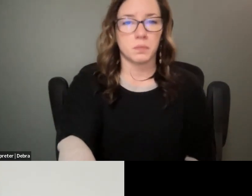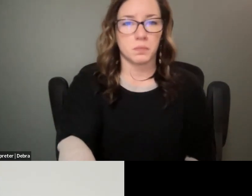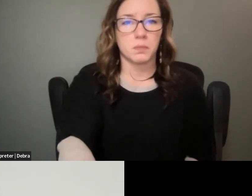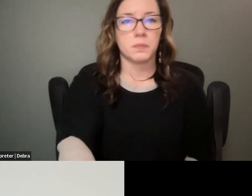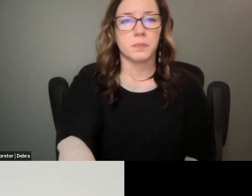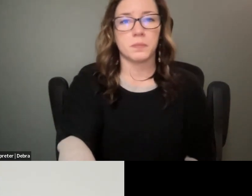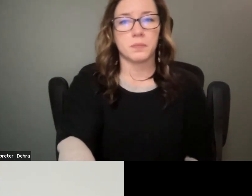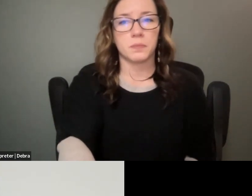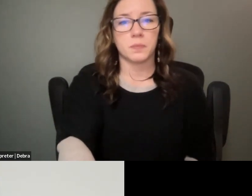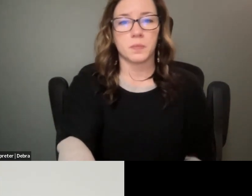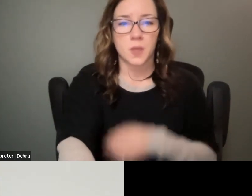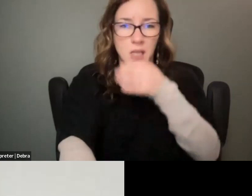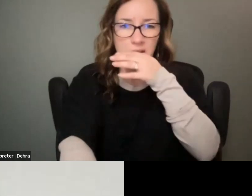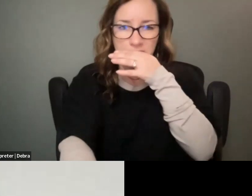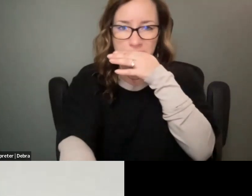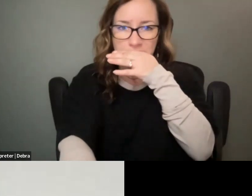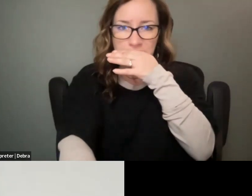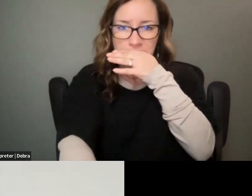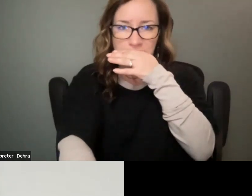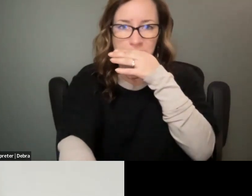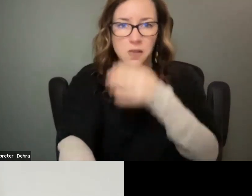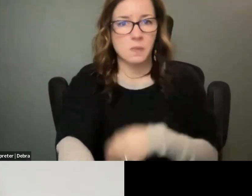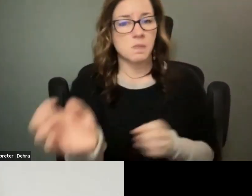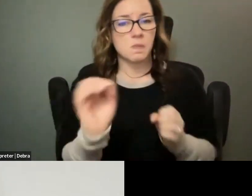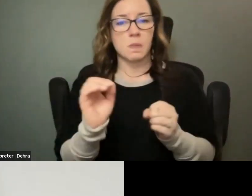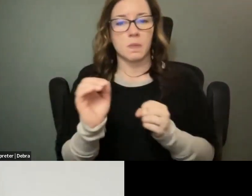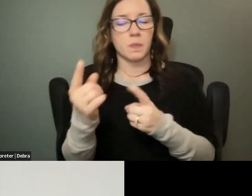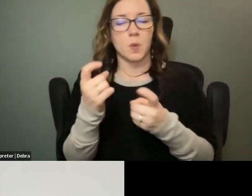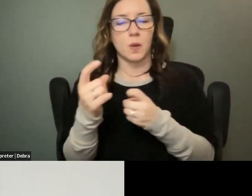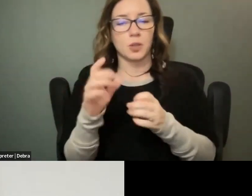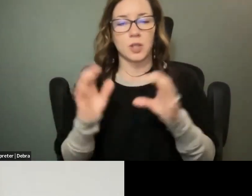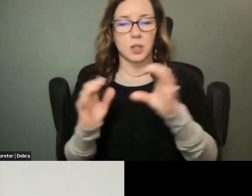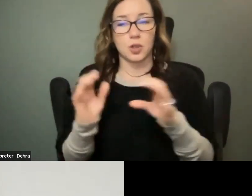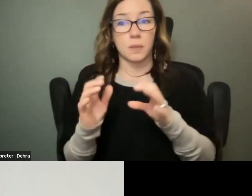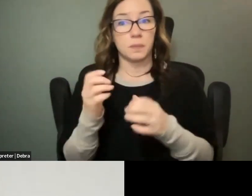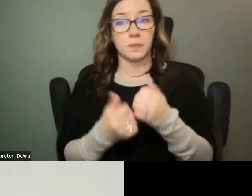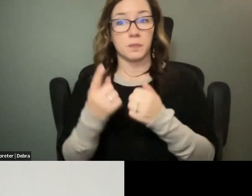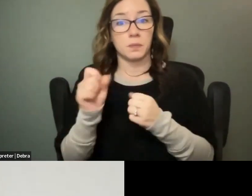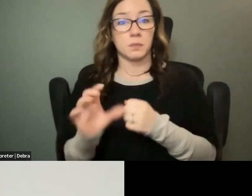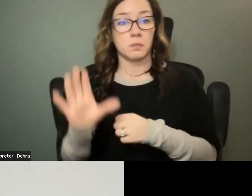okay I don't see any questions in the